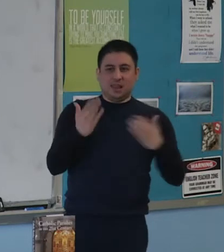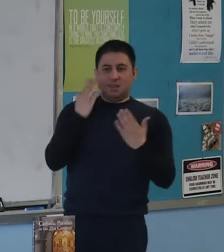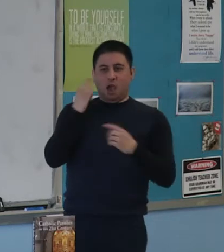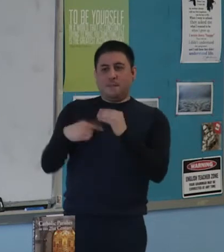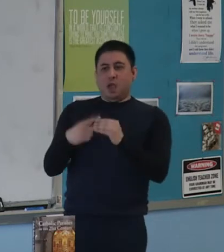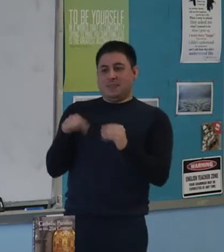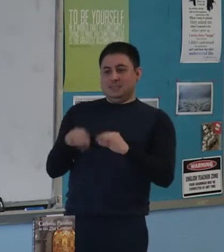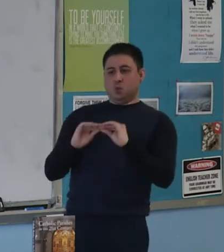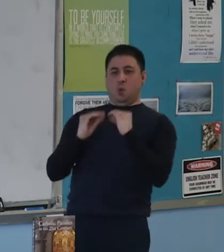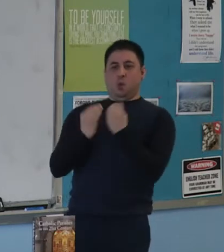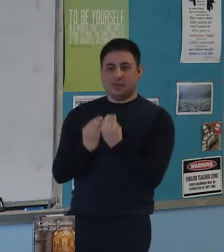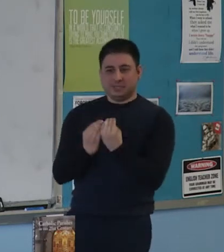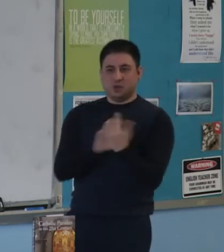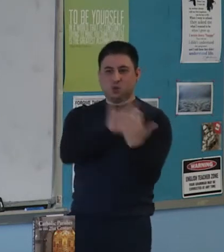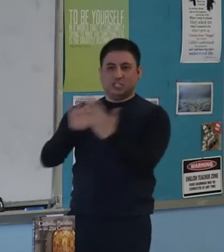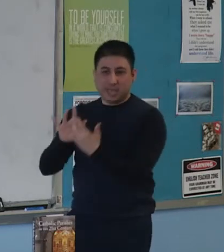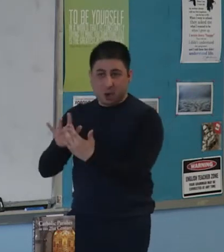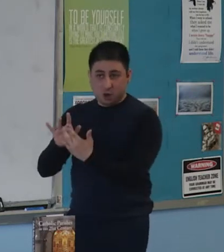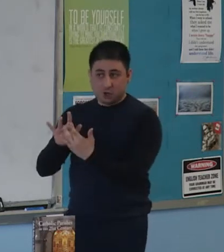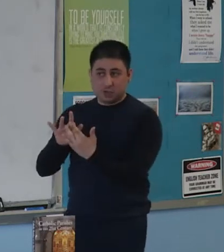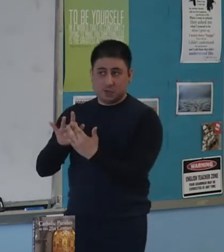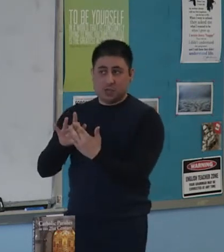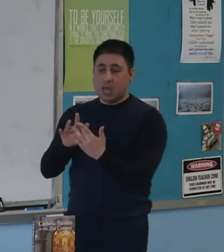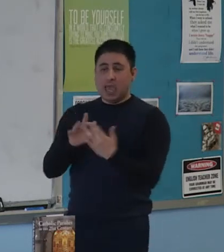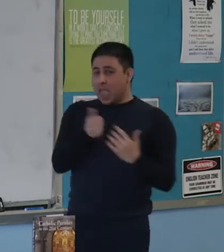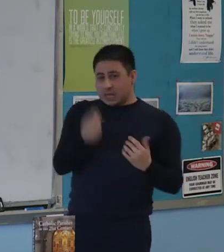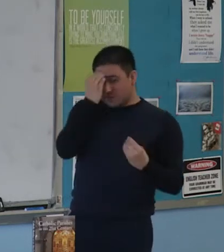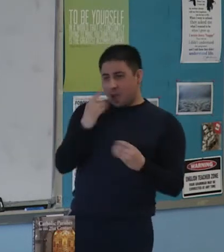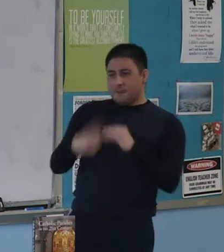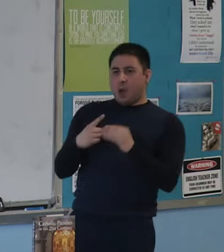organization's reaching outward, is there any information about what they actually do internally?]